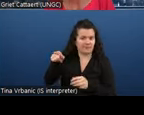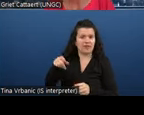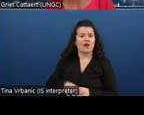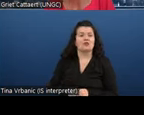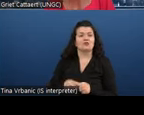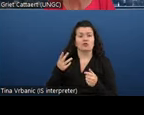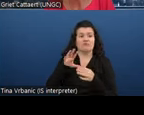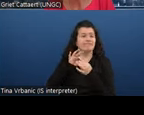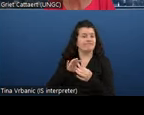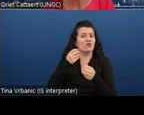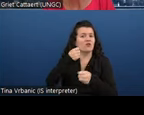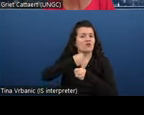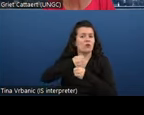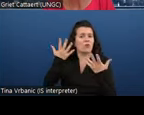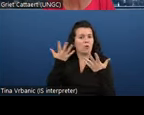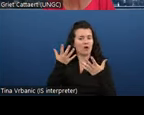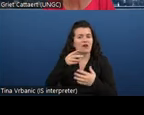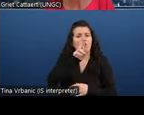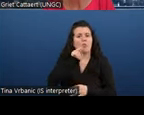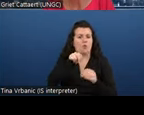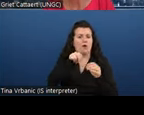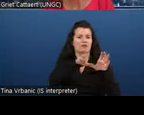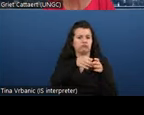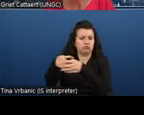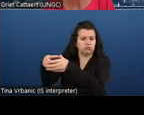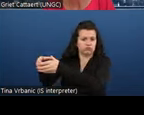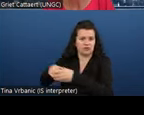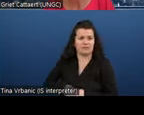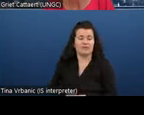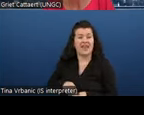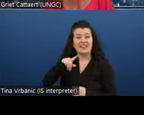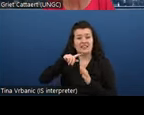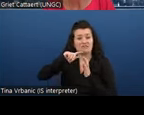we are the largest corporate sustainability 15:52:12 initiative in the world So currently